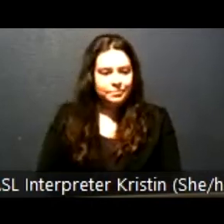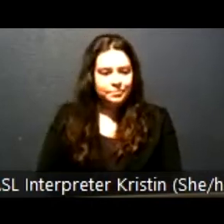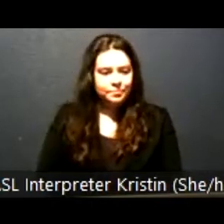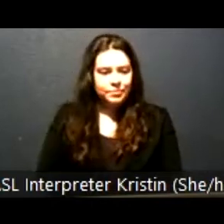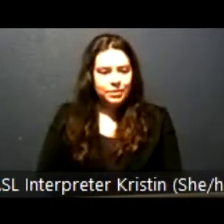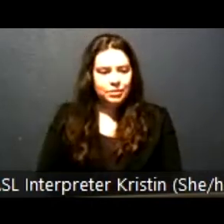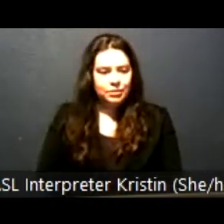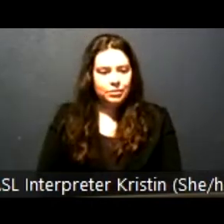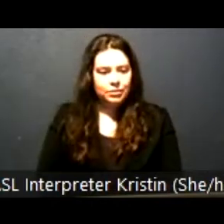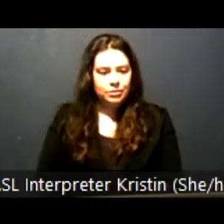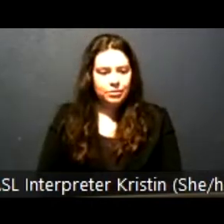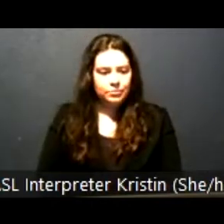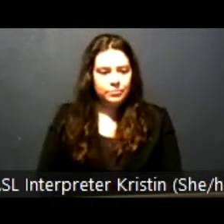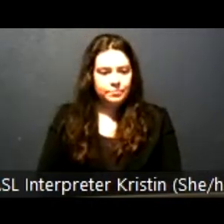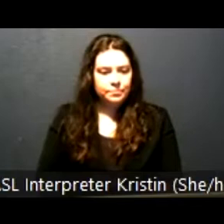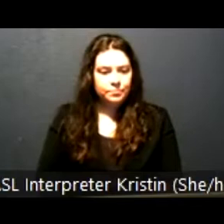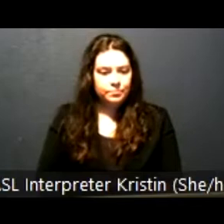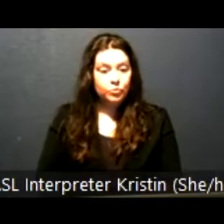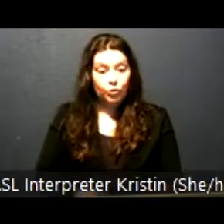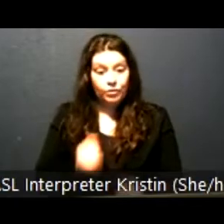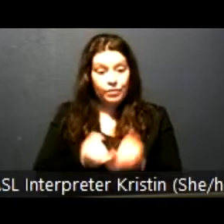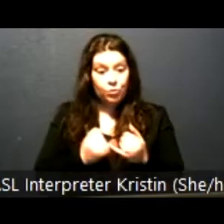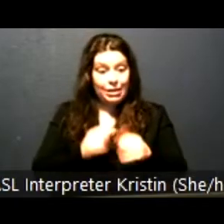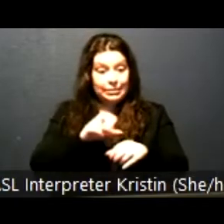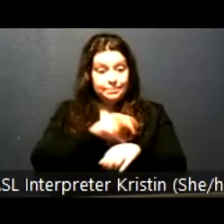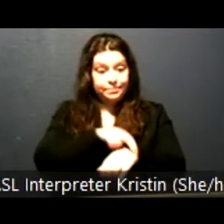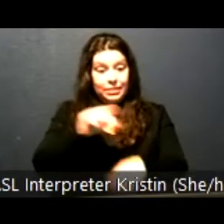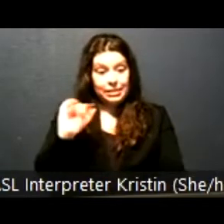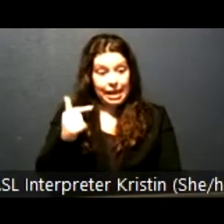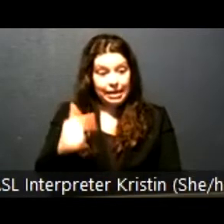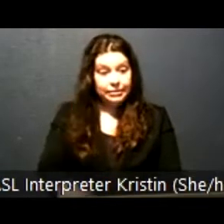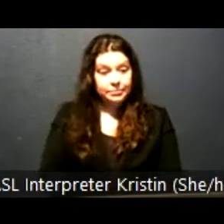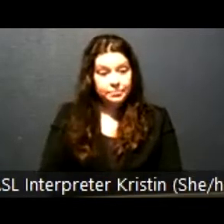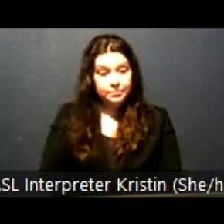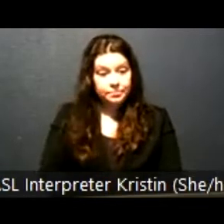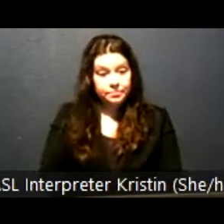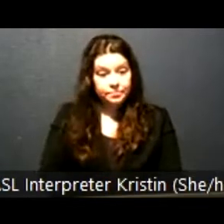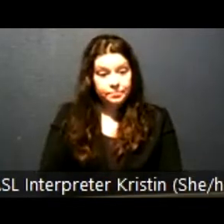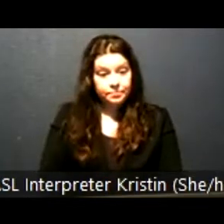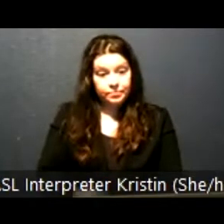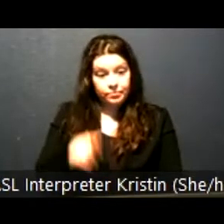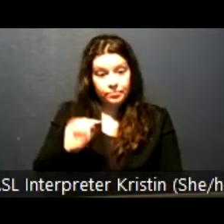that's what we were doing in the last picture, and once the tag is attached and we've checked